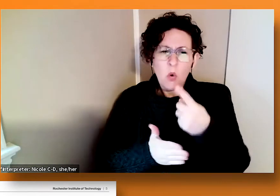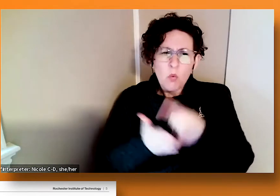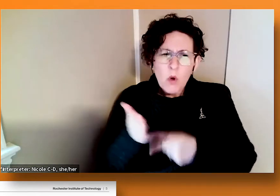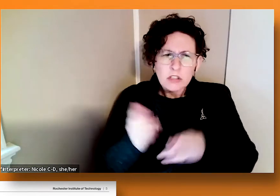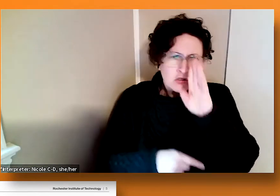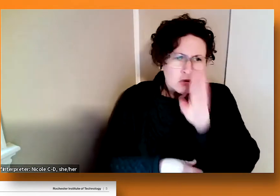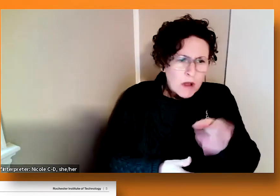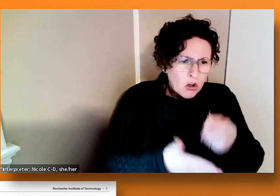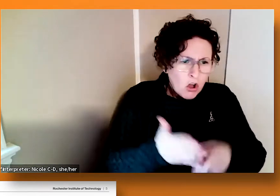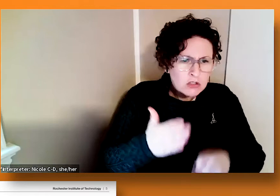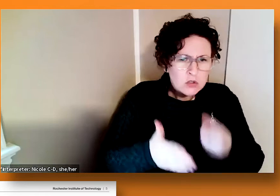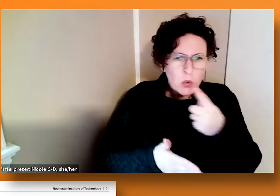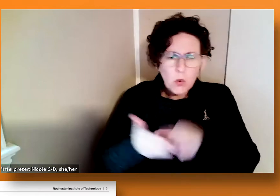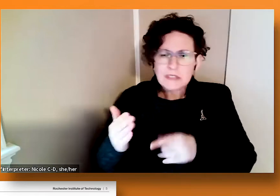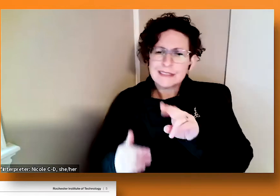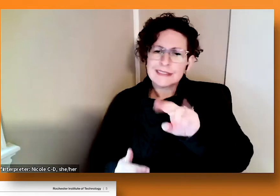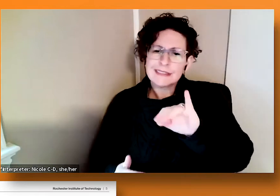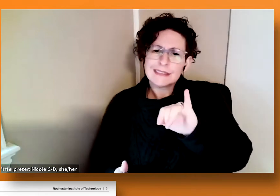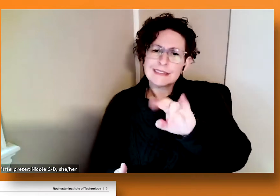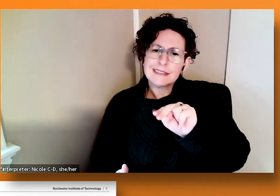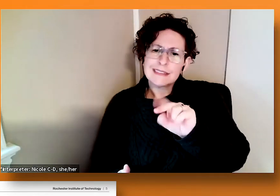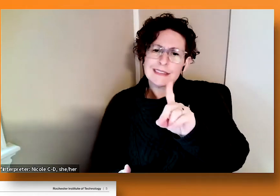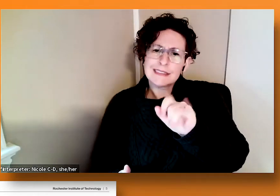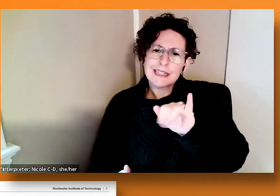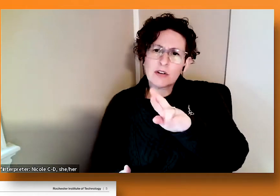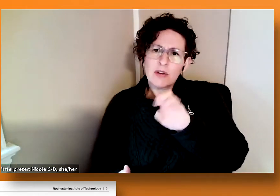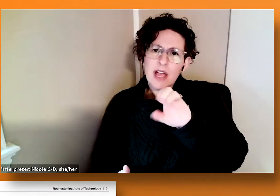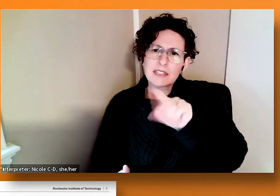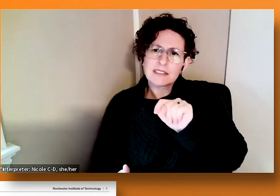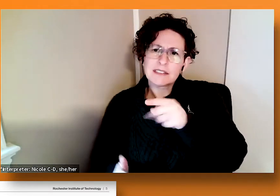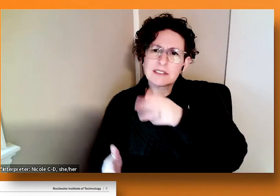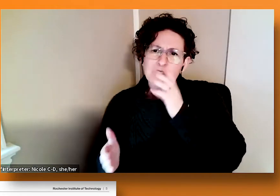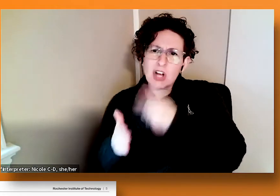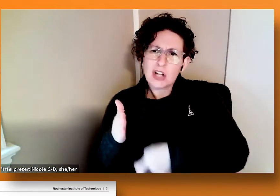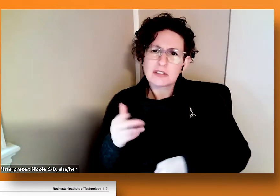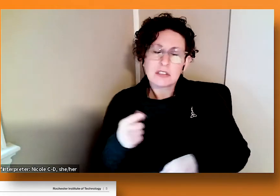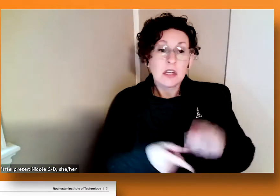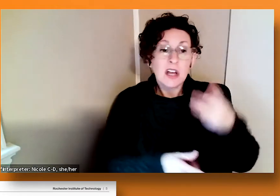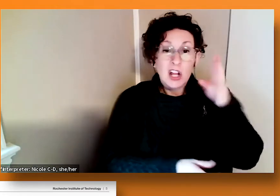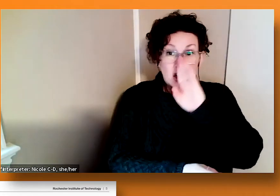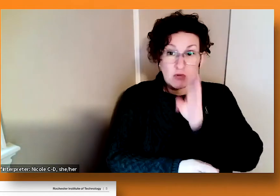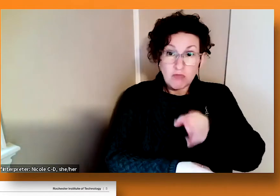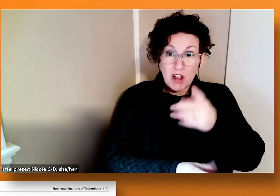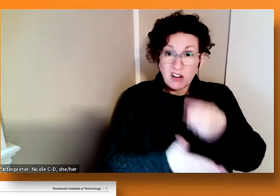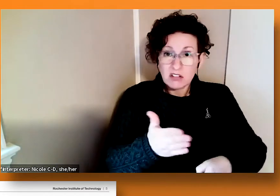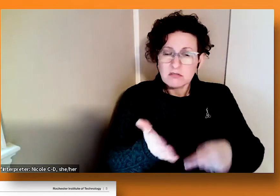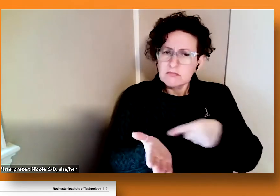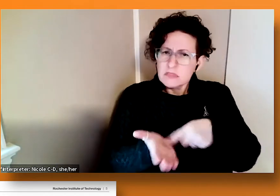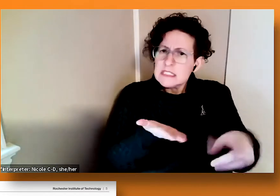I'll review that again. But under the expenses for direct costs,